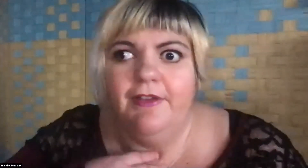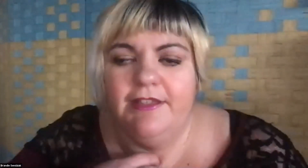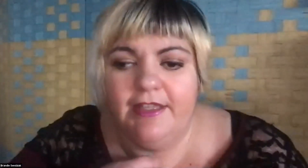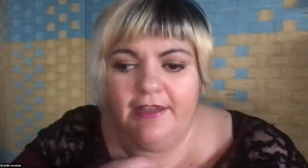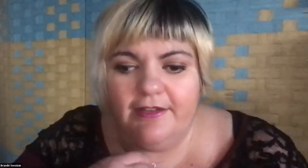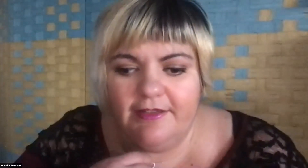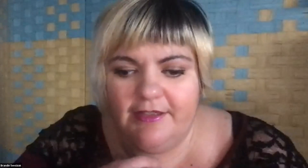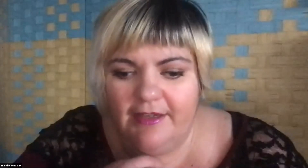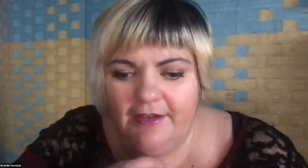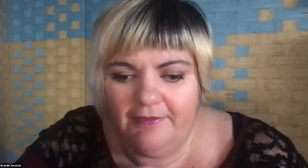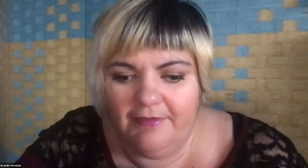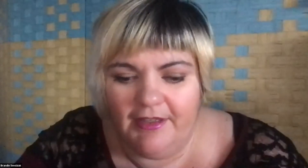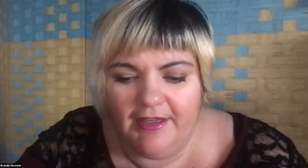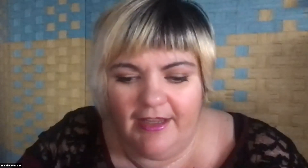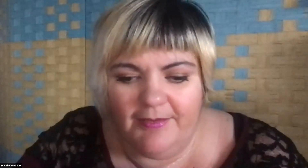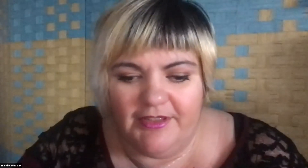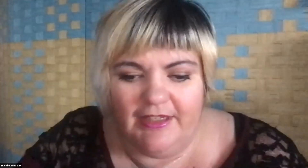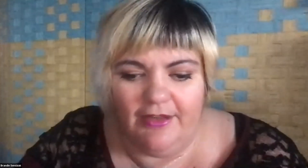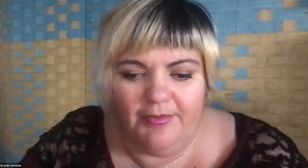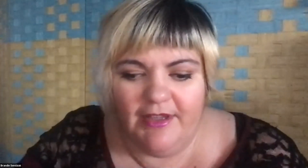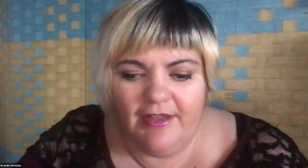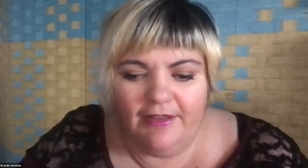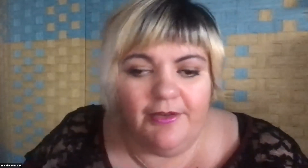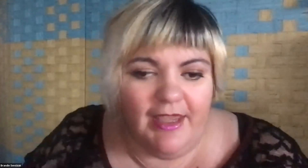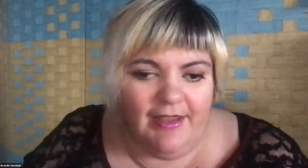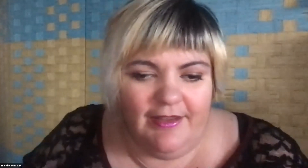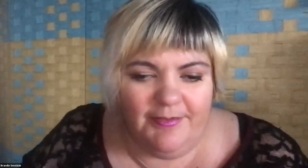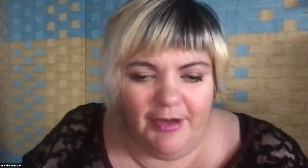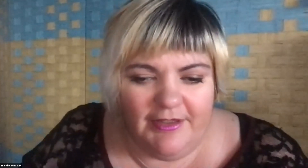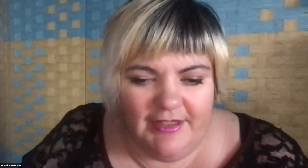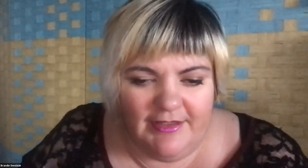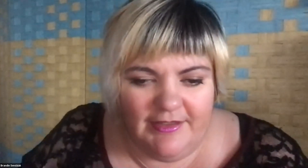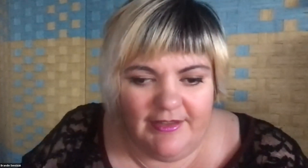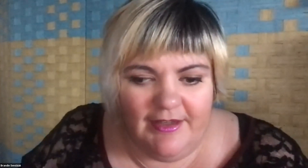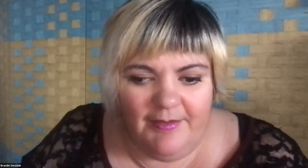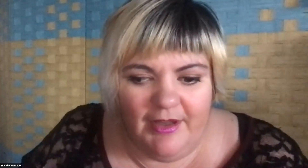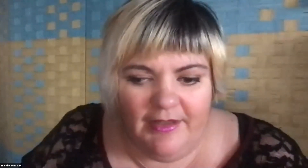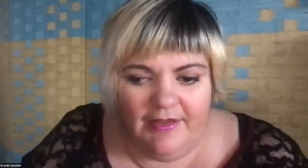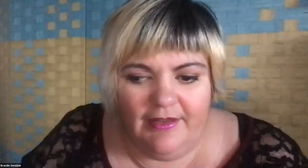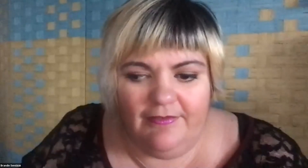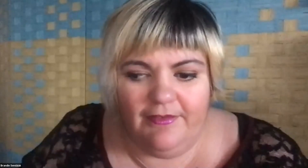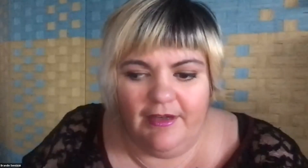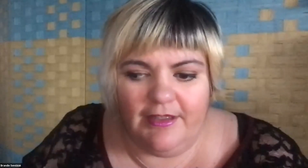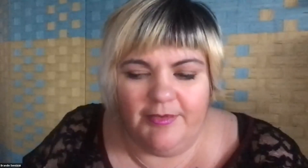they have been directed to do. » Brandie: Also, Claudia, we'